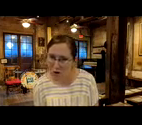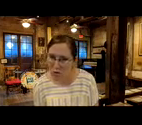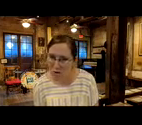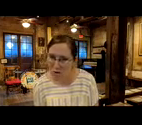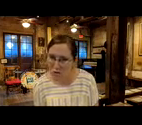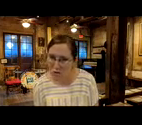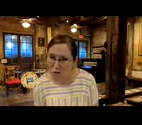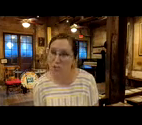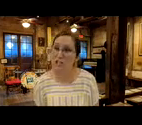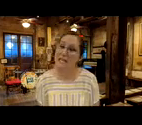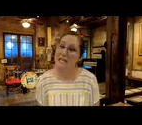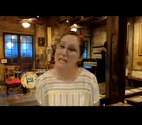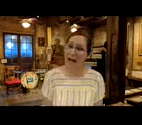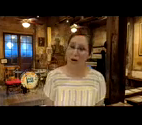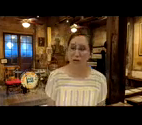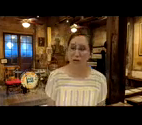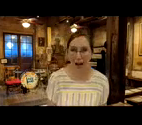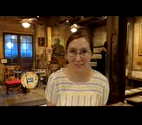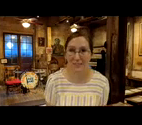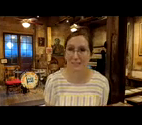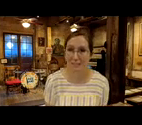When the students switch in and out of classes?